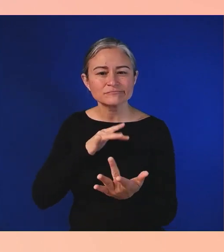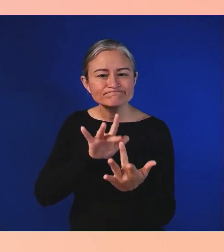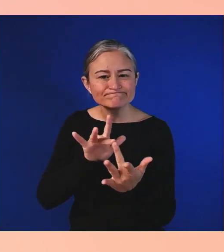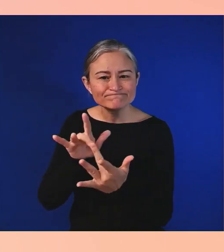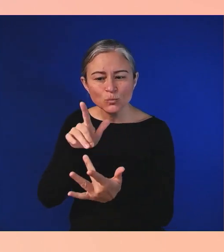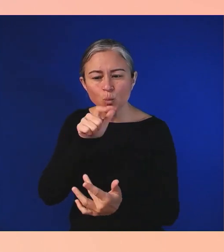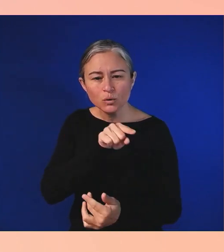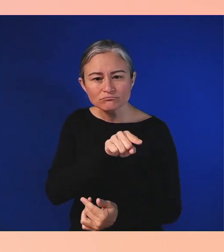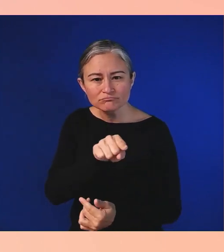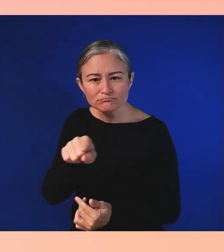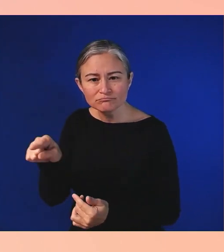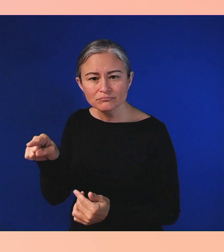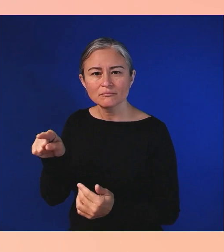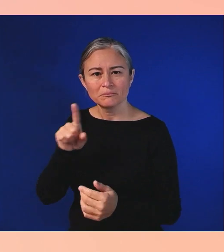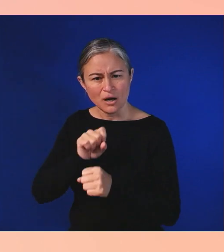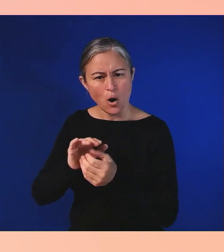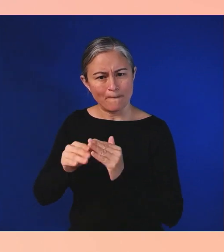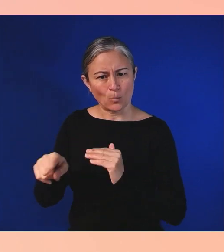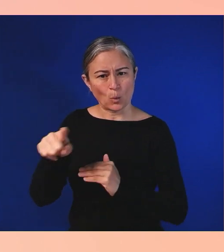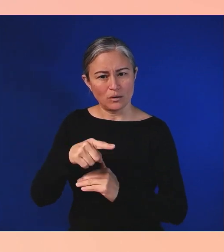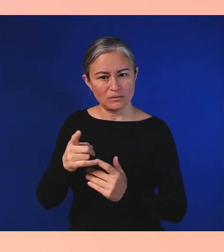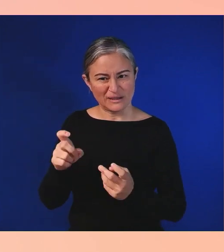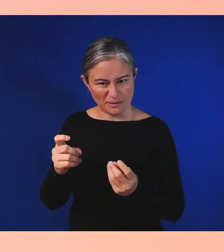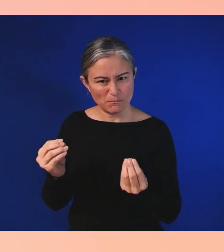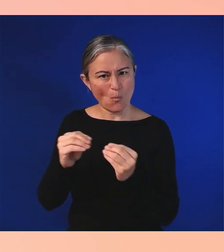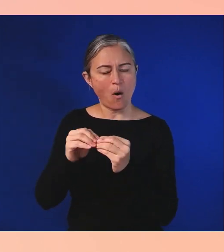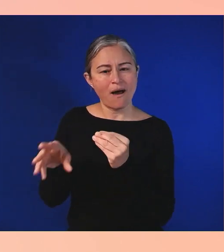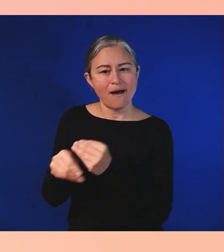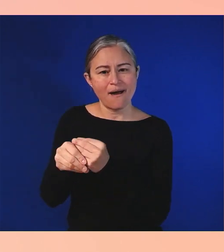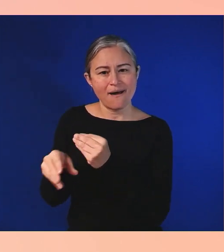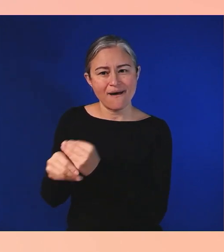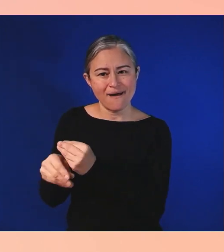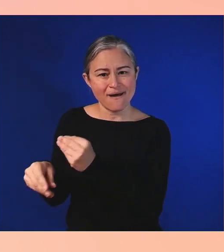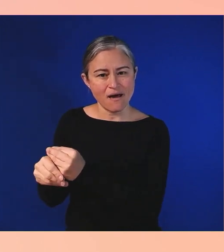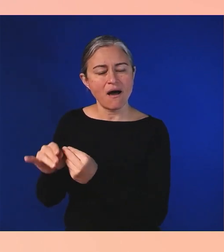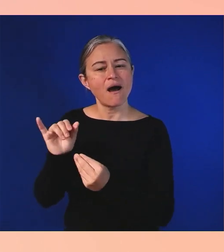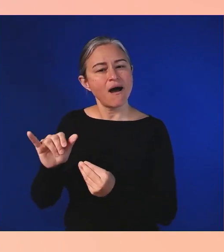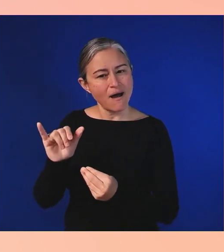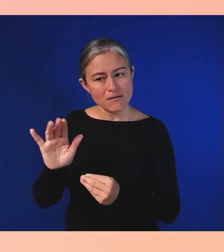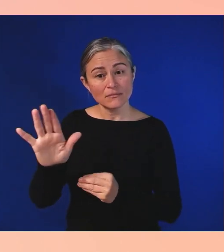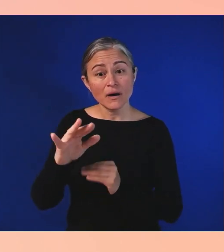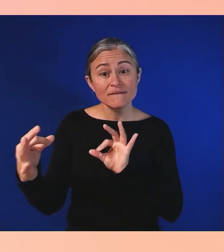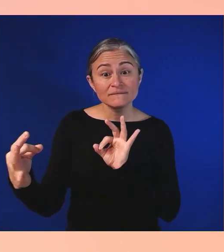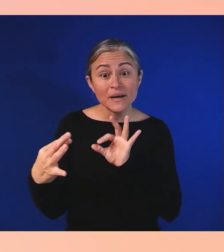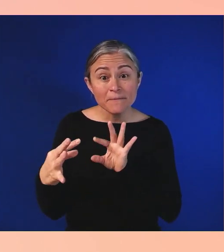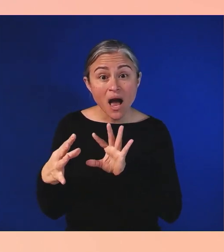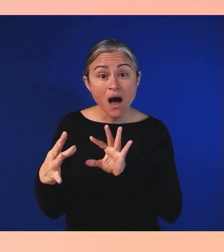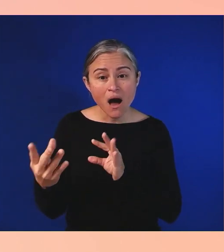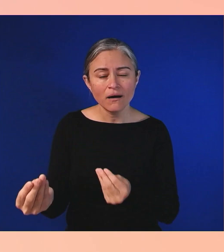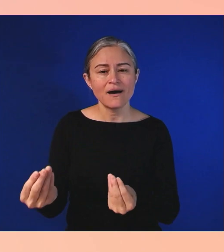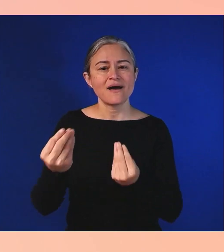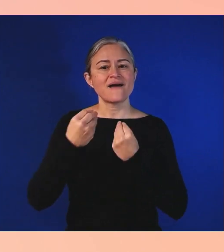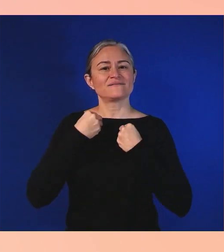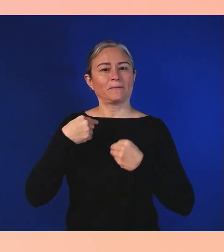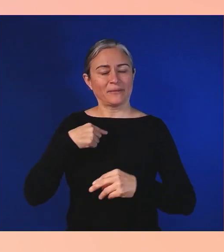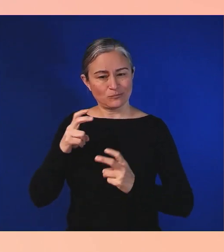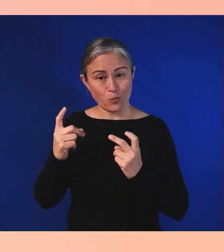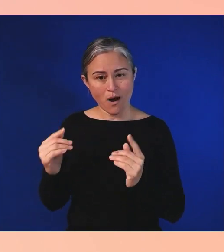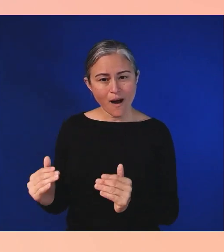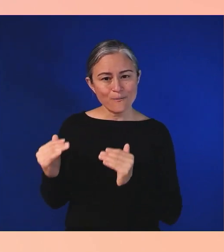with the audio cues and seeing the way Roberto uses them, it's really fueled the innovation. That innovation is increasing productivity